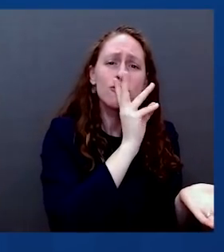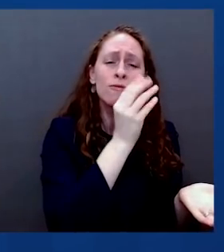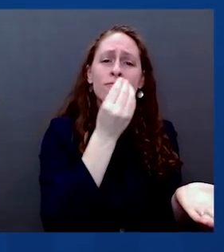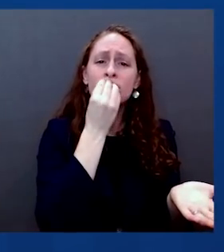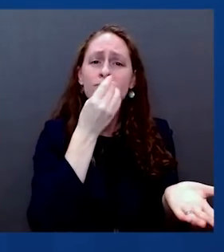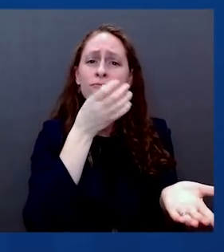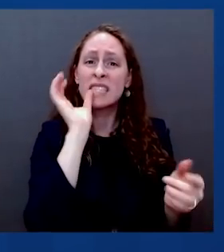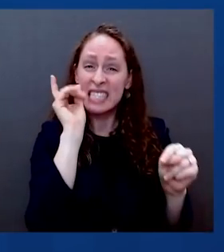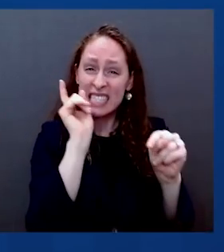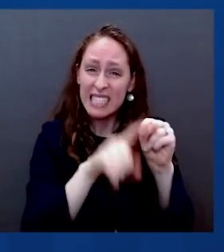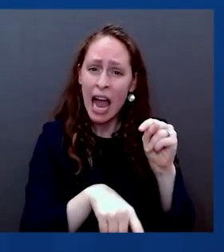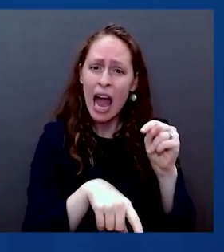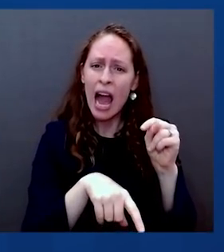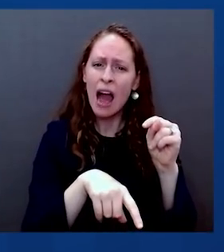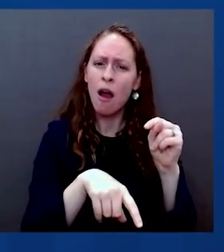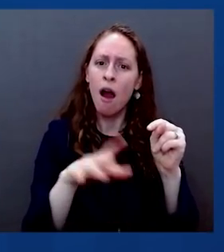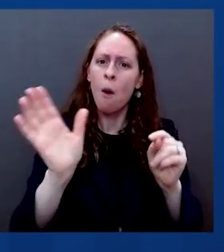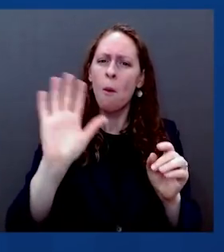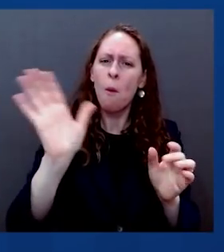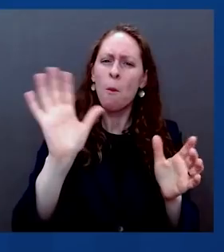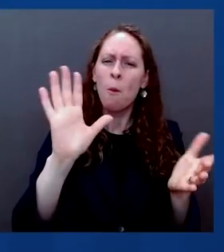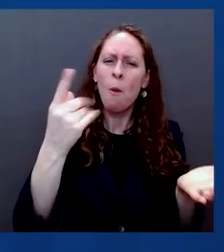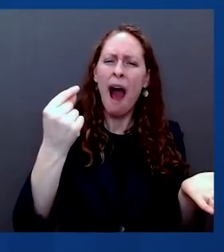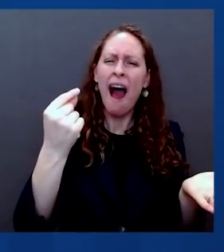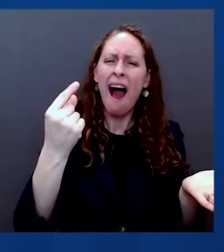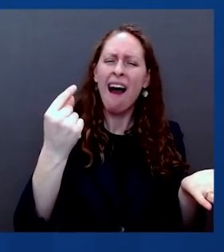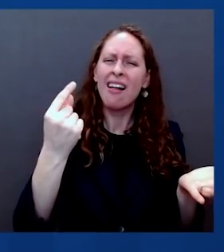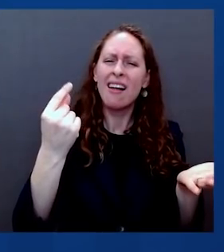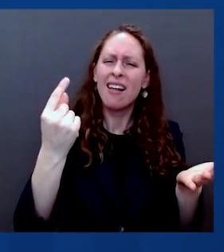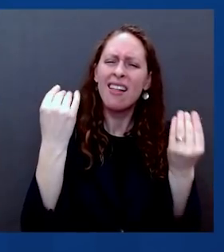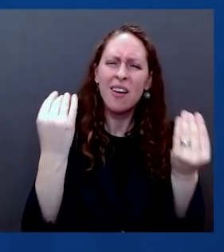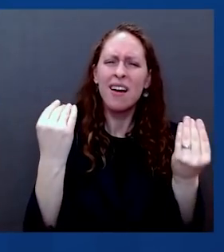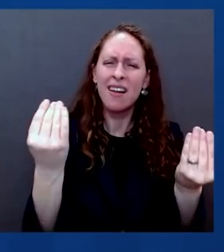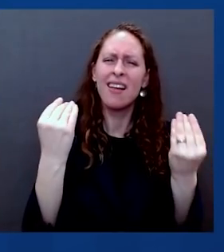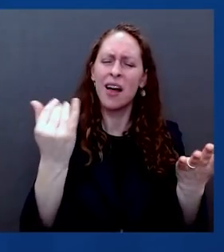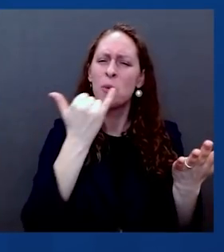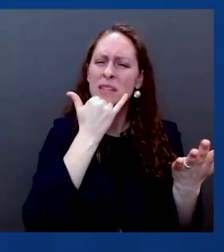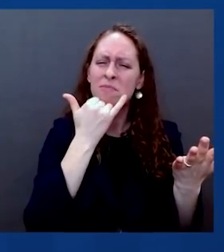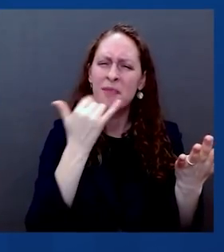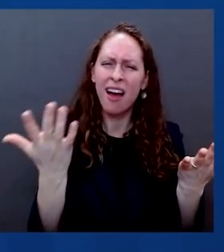I mean, think about it. That's not America.